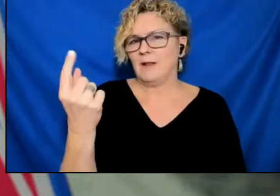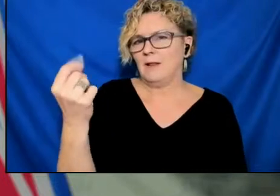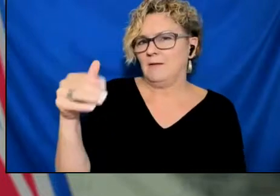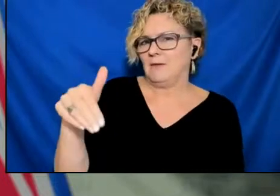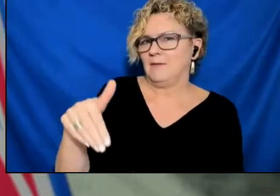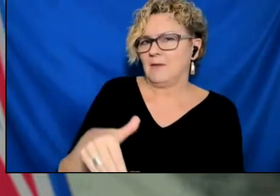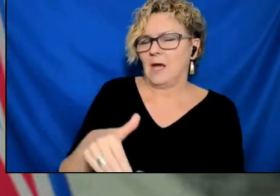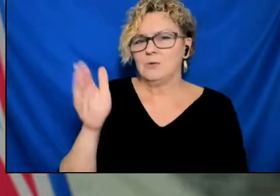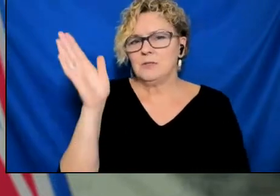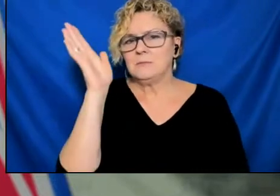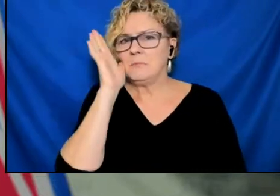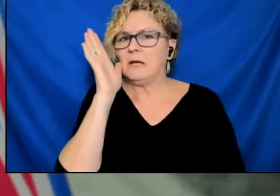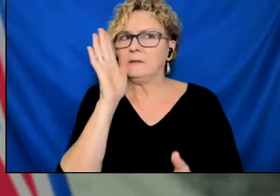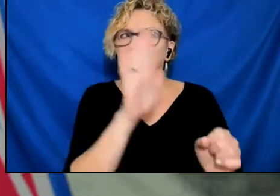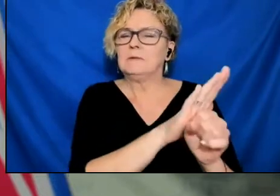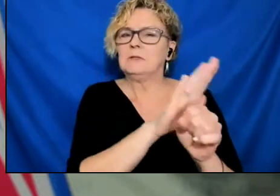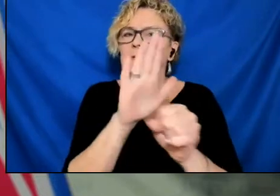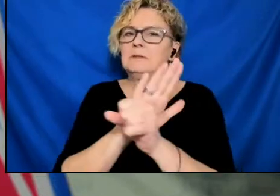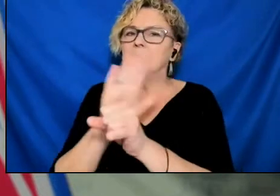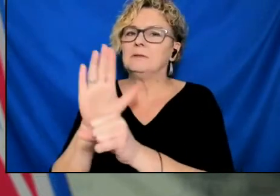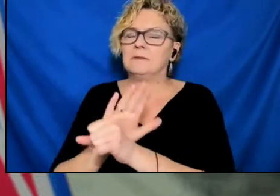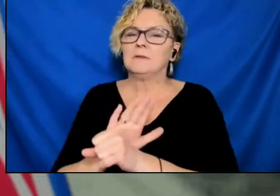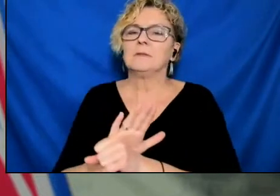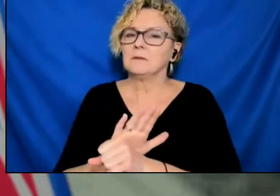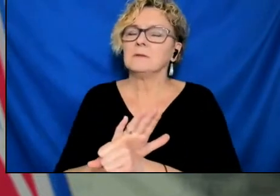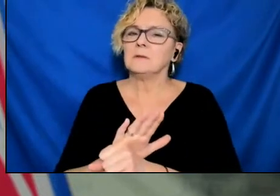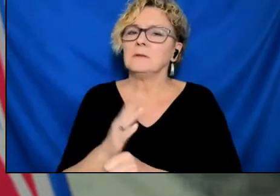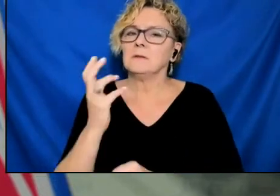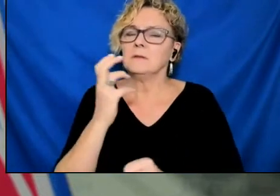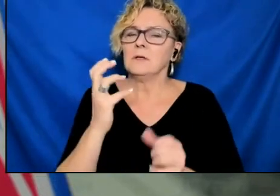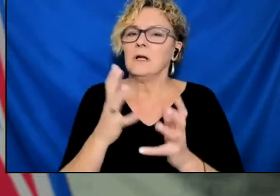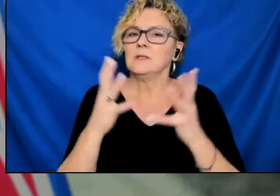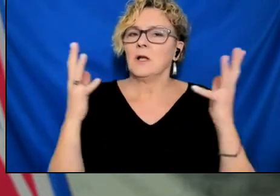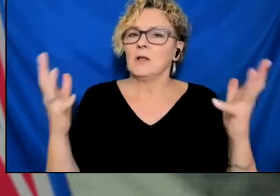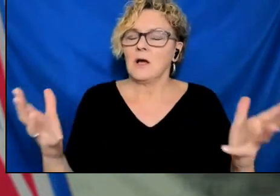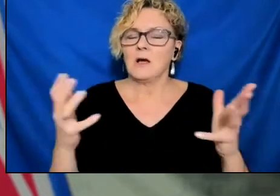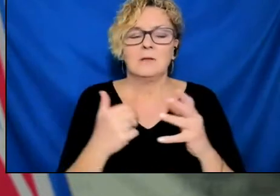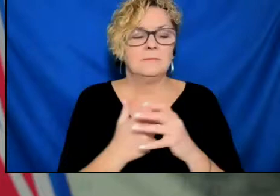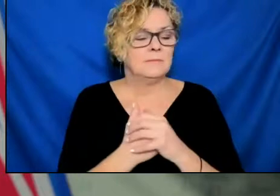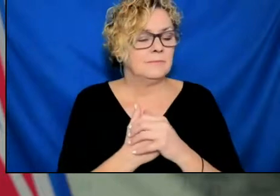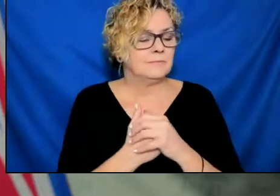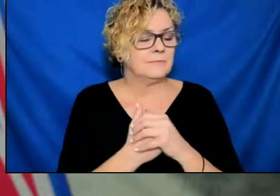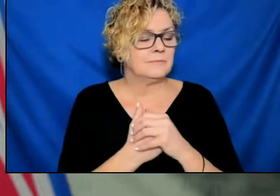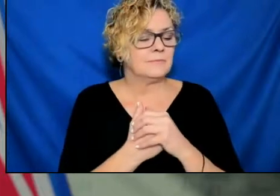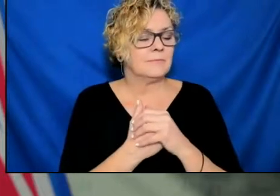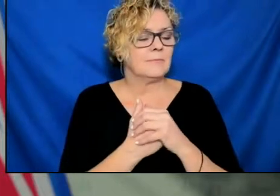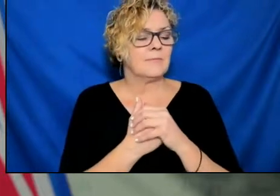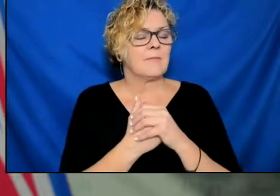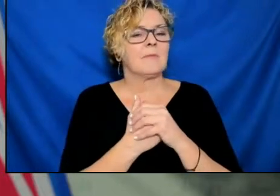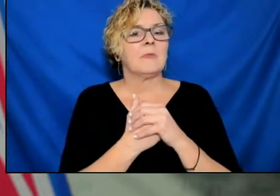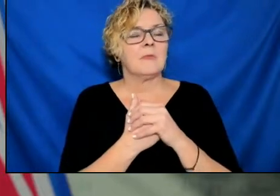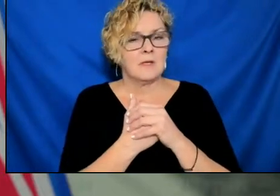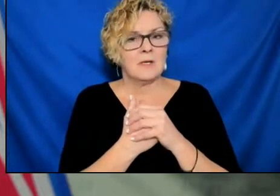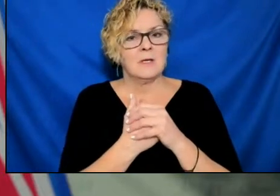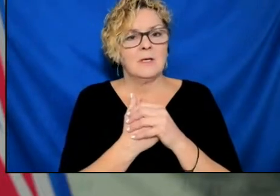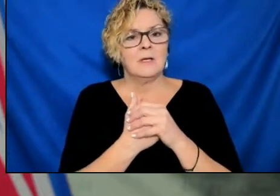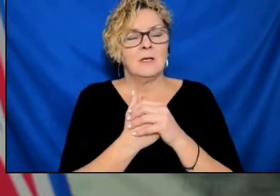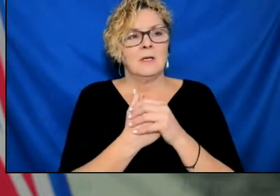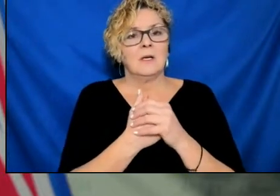that we have sufficient capacity to deal with COVID-19 patients